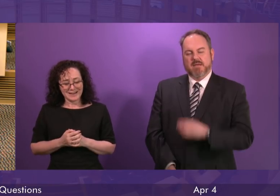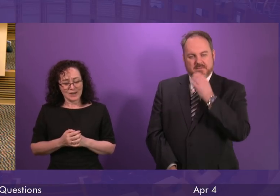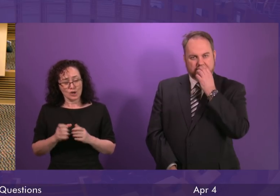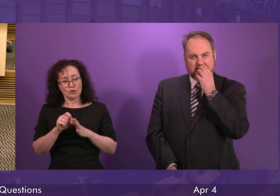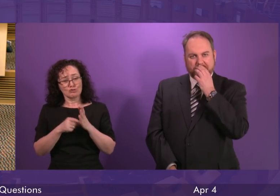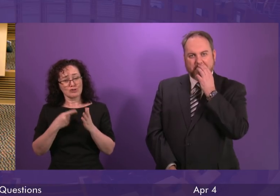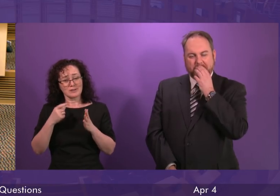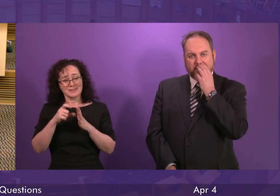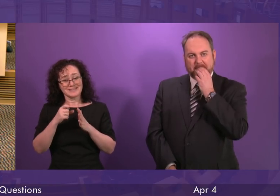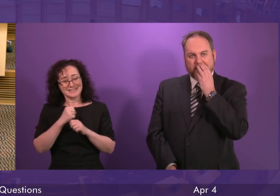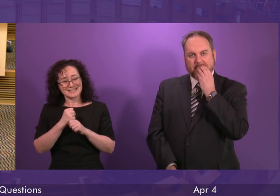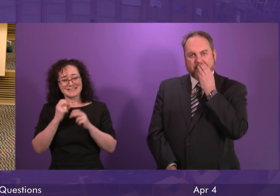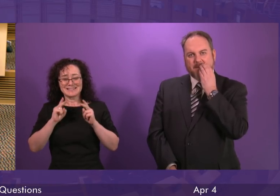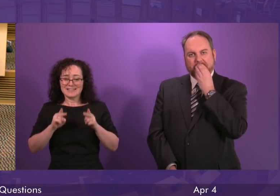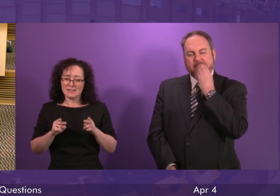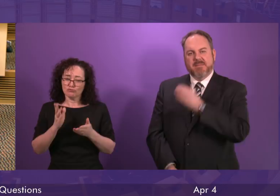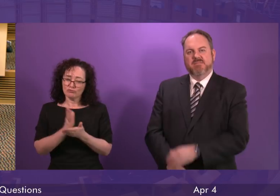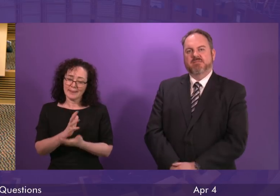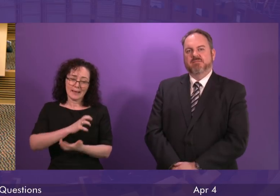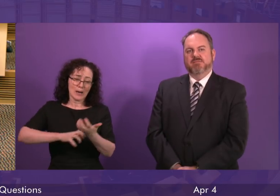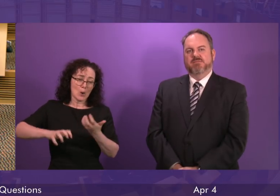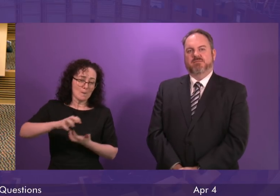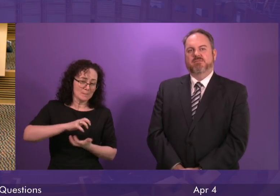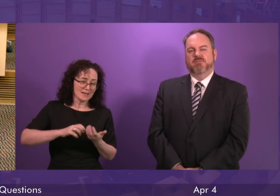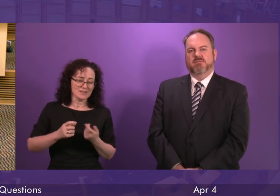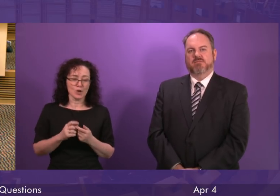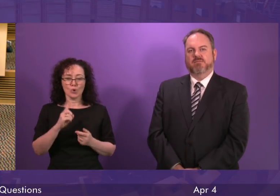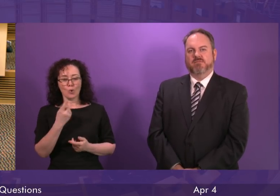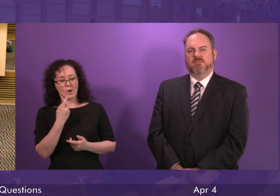drugs deaths are a complex issue. As no one approach, group or service can do all that